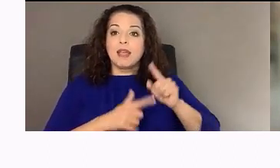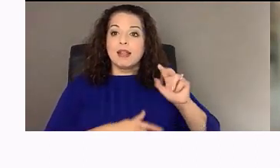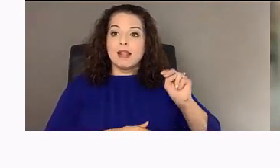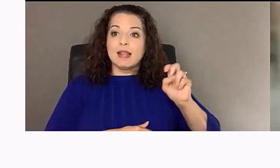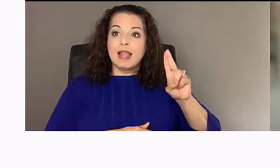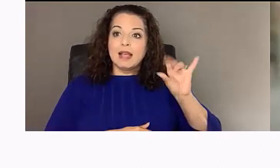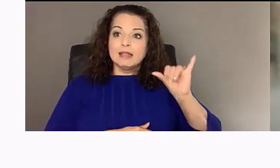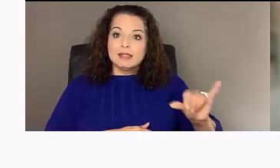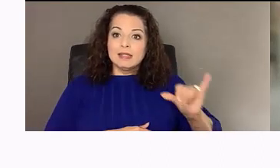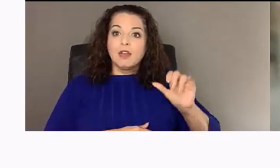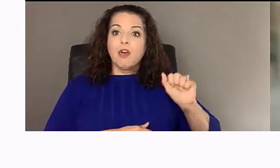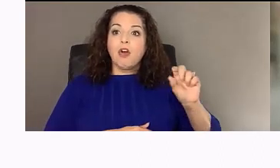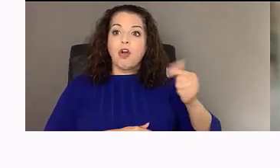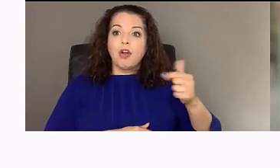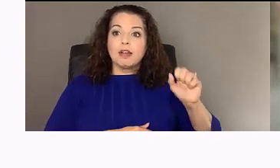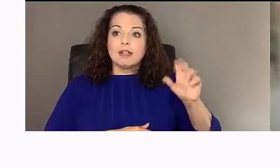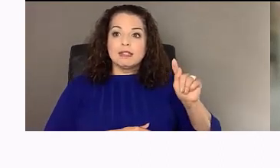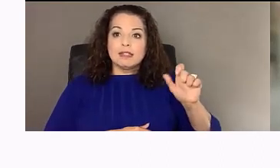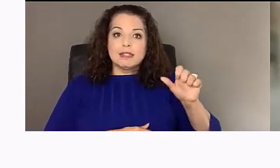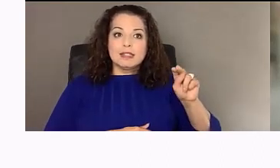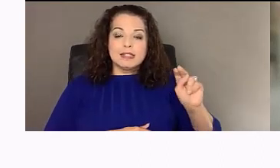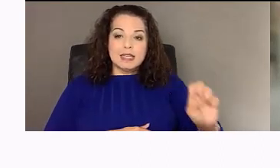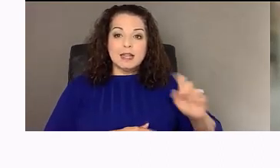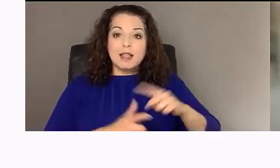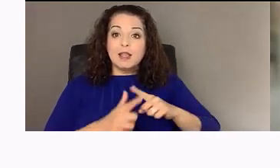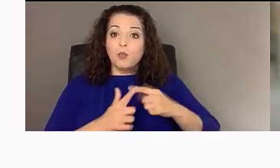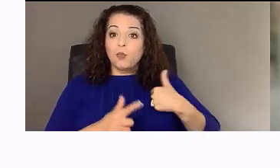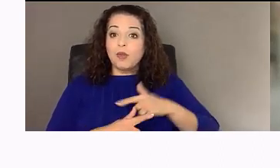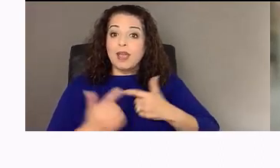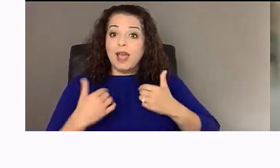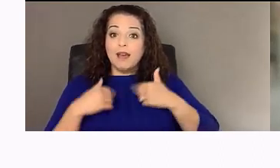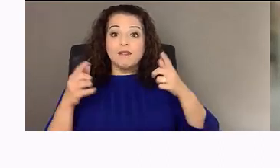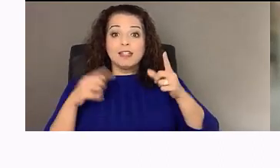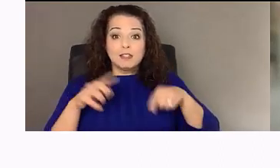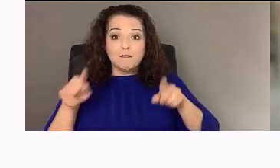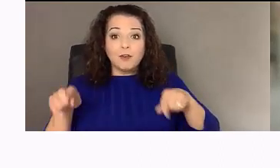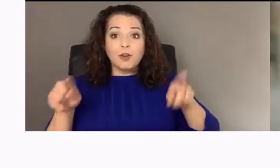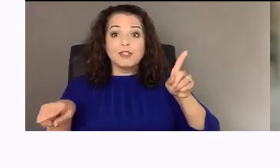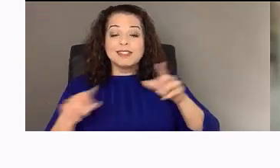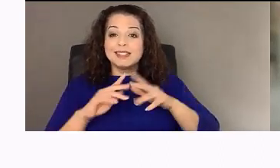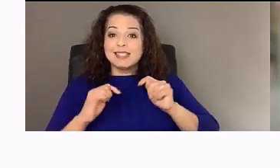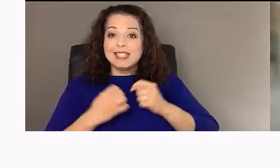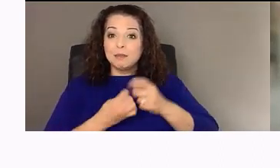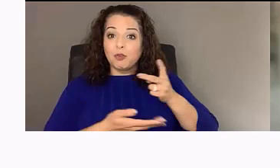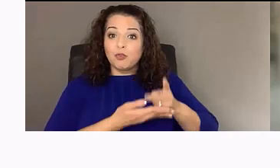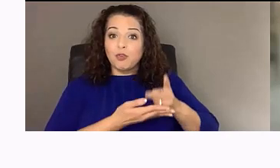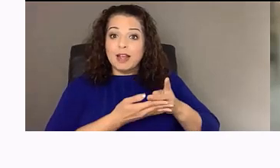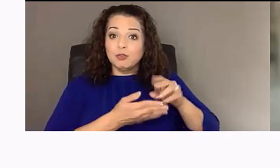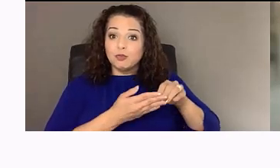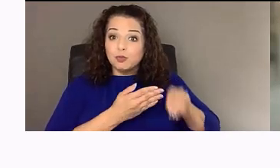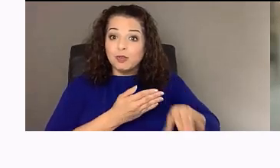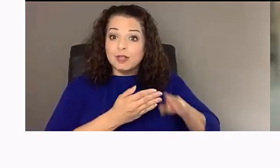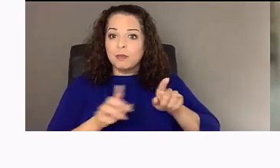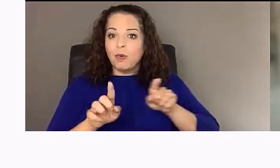And we have a diverse team of not only graduate students, but also staff and other educators